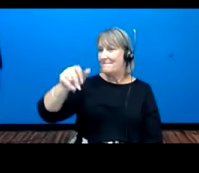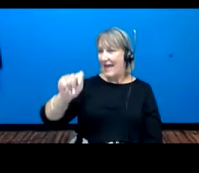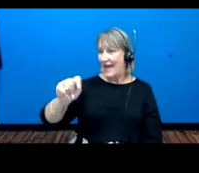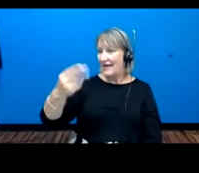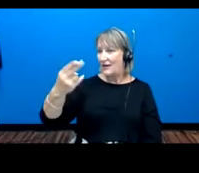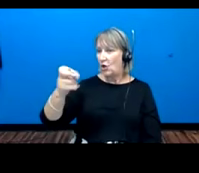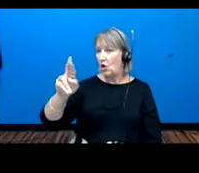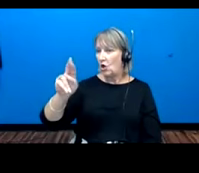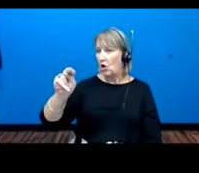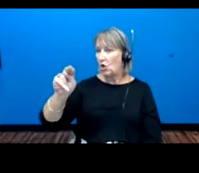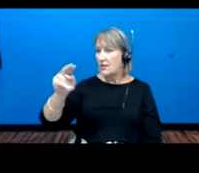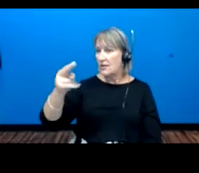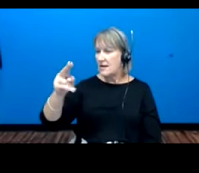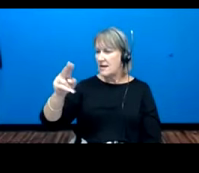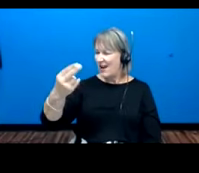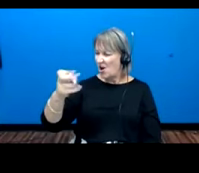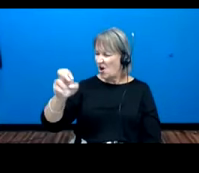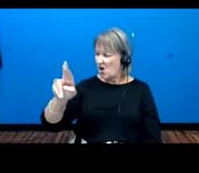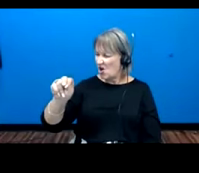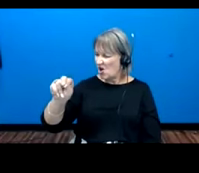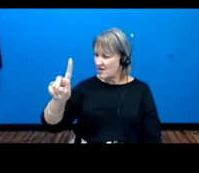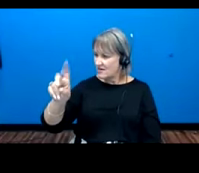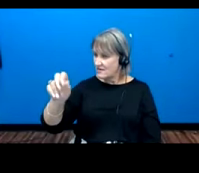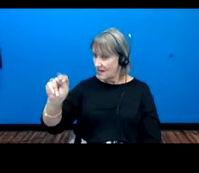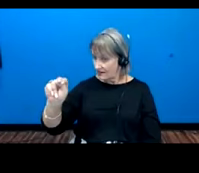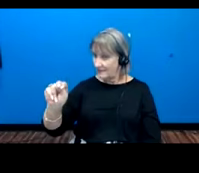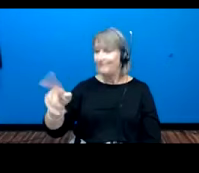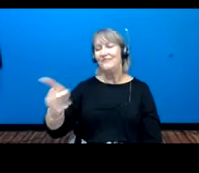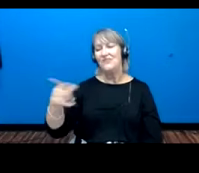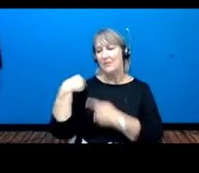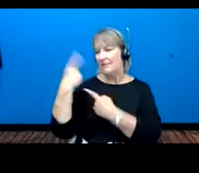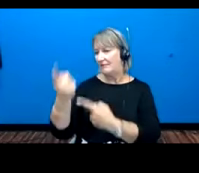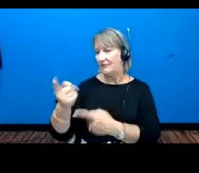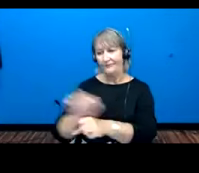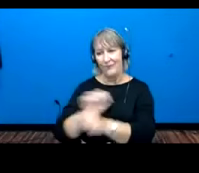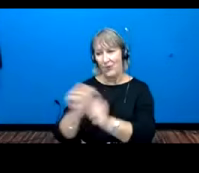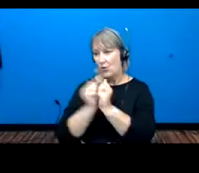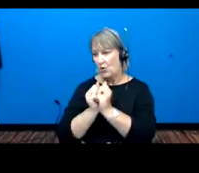Pat is a long-time fruitful partner of CIDI and Tools for Life.